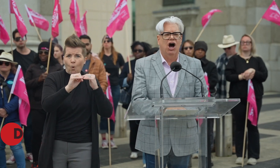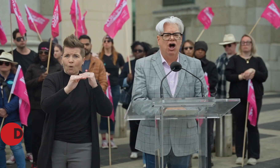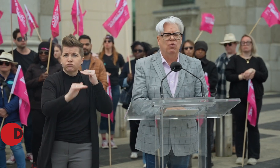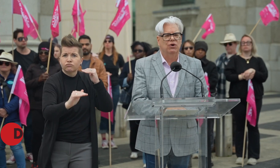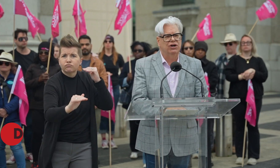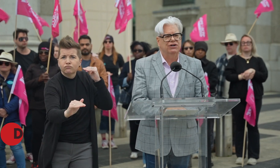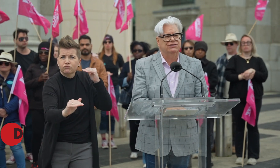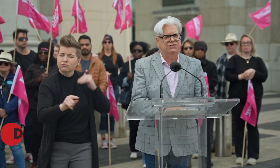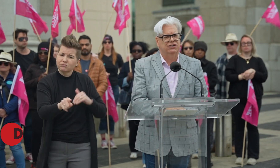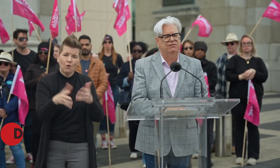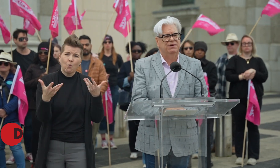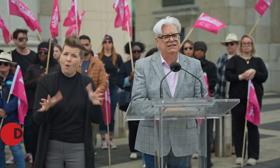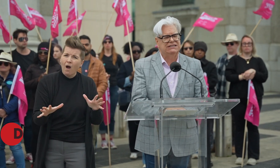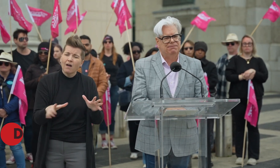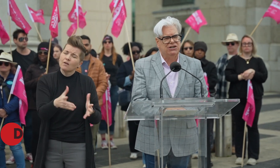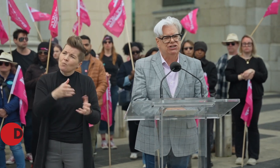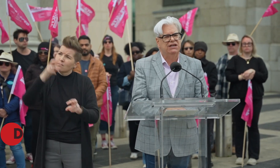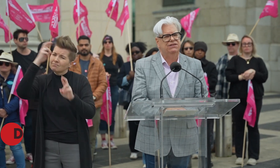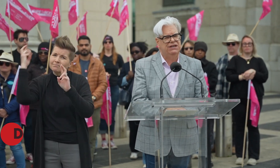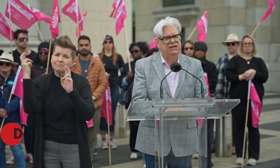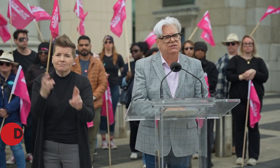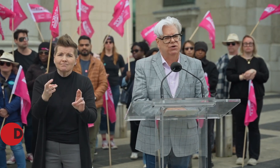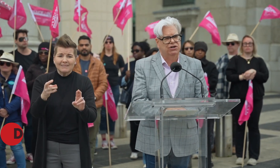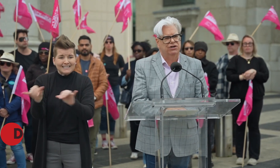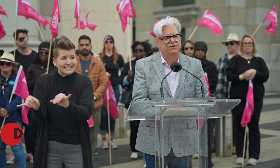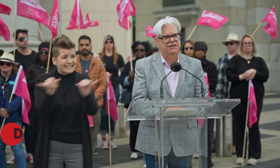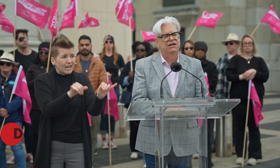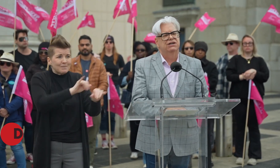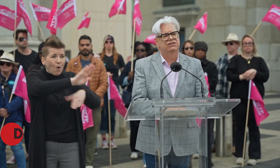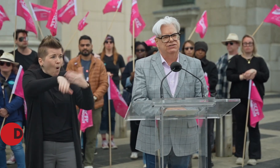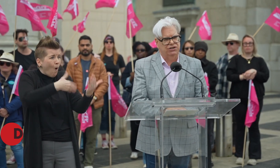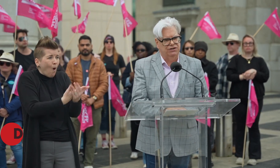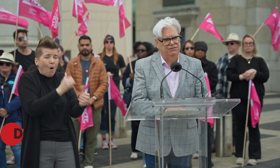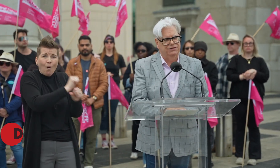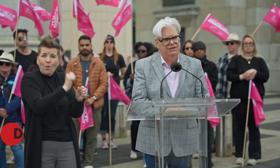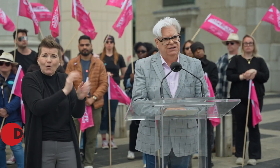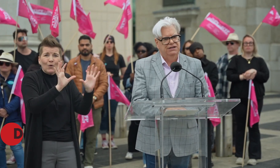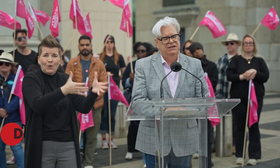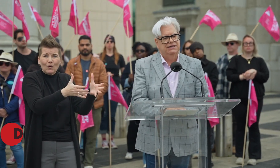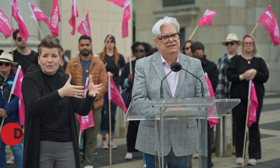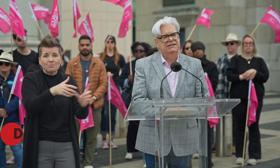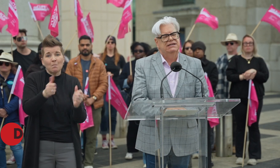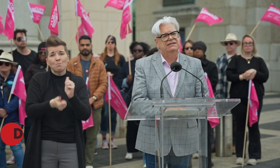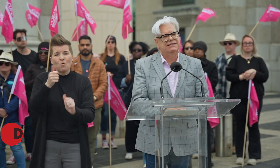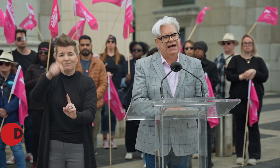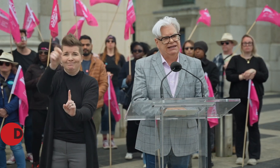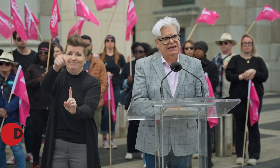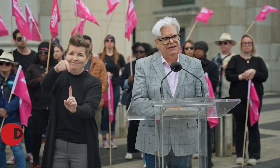with the respect like all workers deserve, especially these workers deserve.